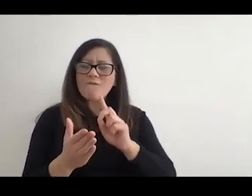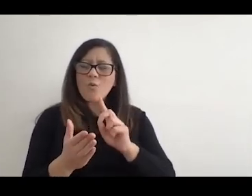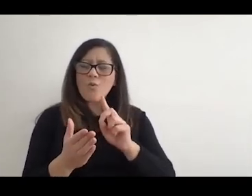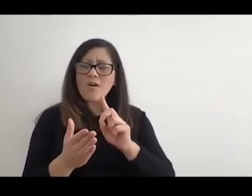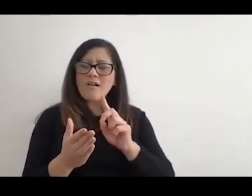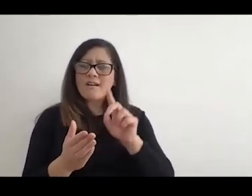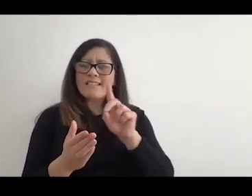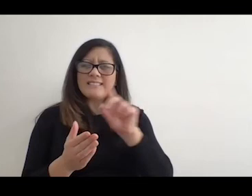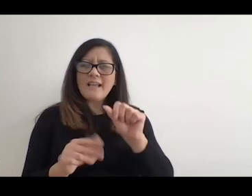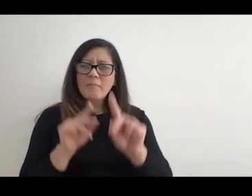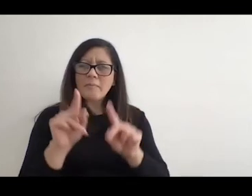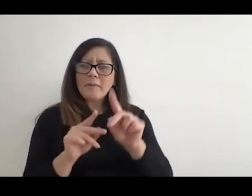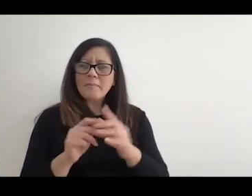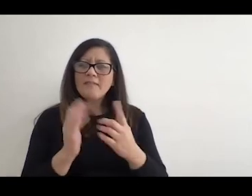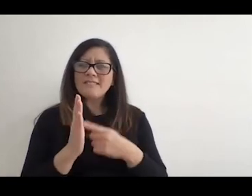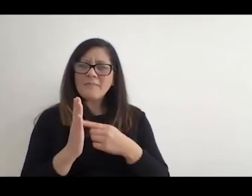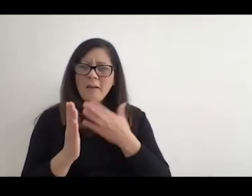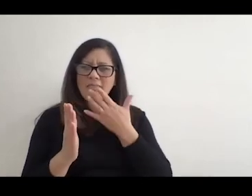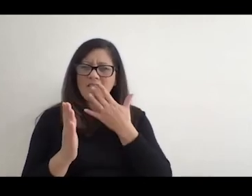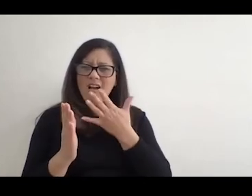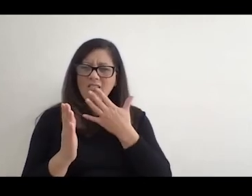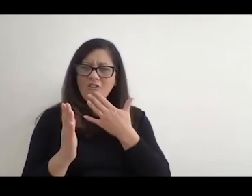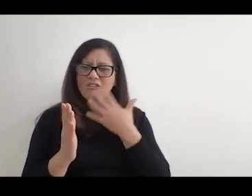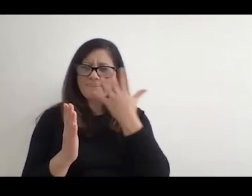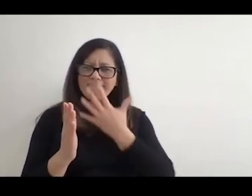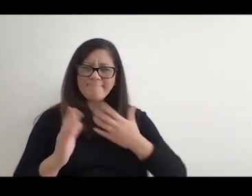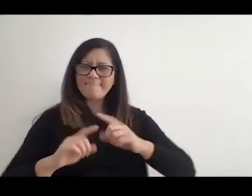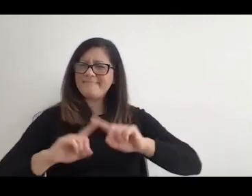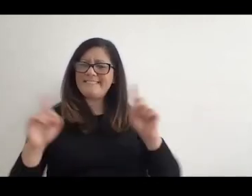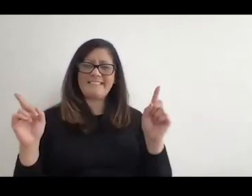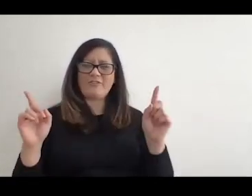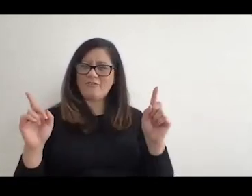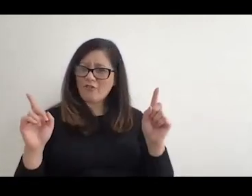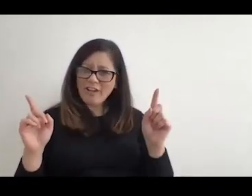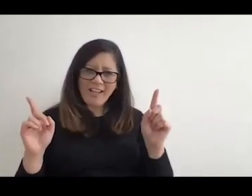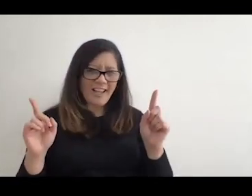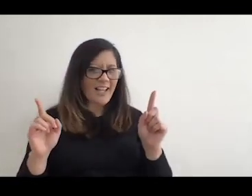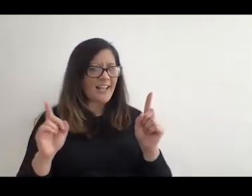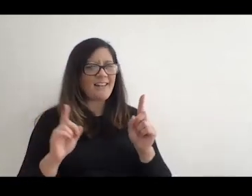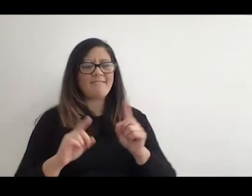where the colors are kind of off. They're almost on trend they're Almost those Pantone colors,